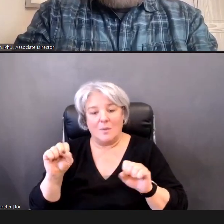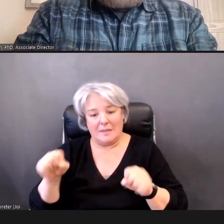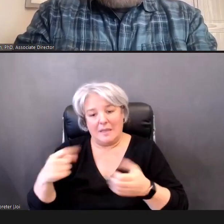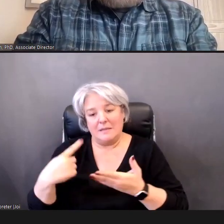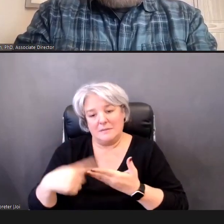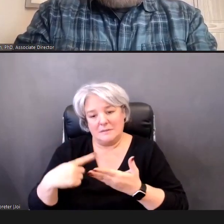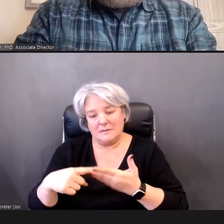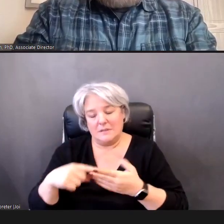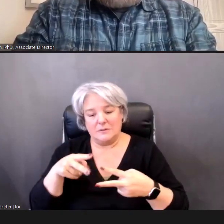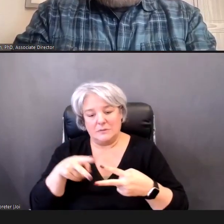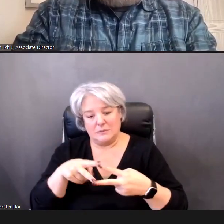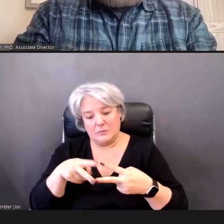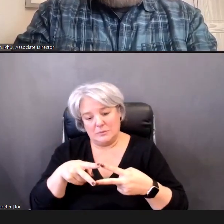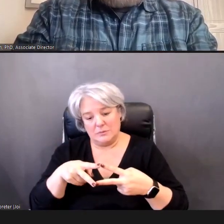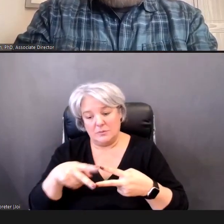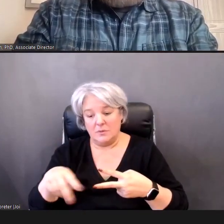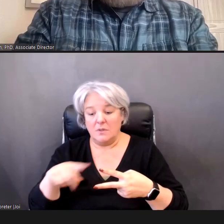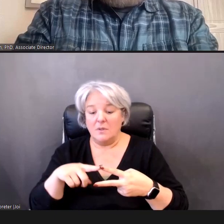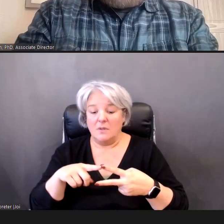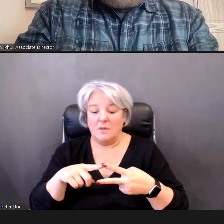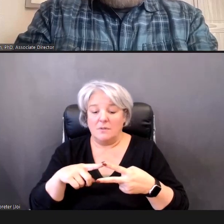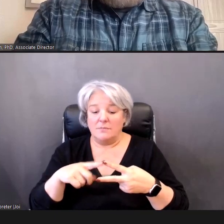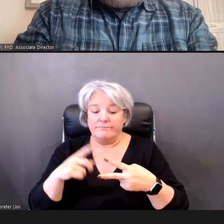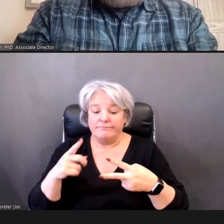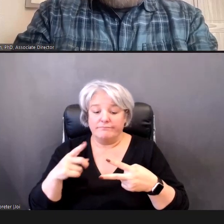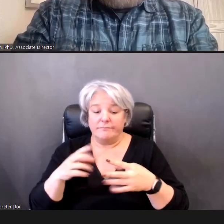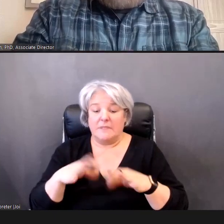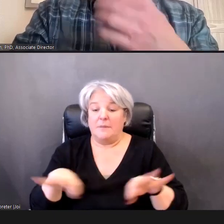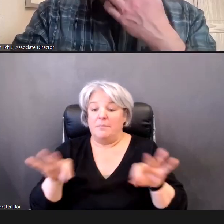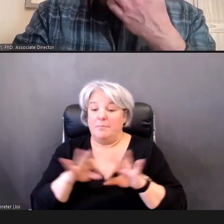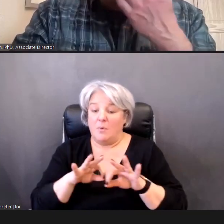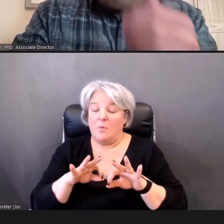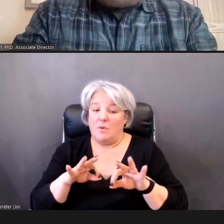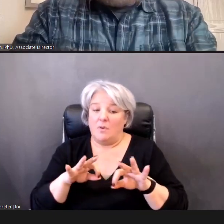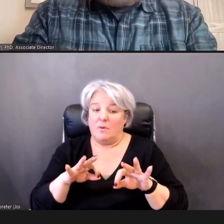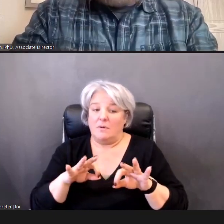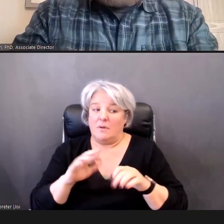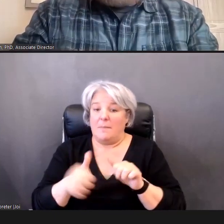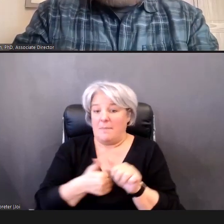two ways the the critical um aspect of